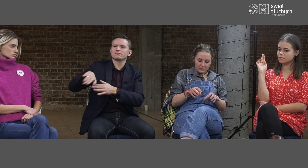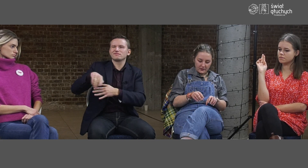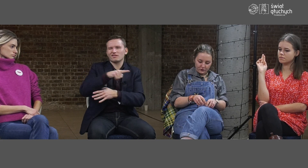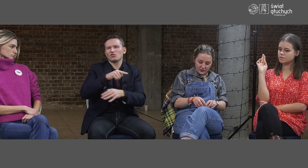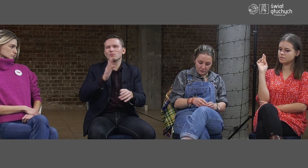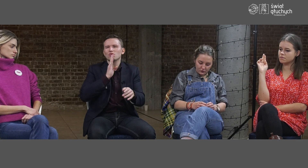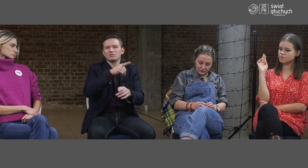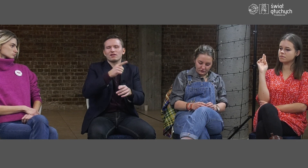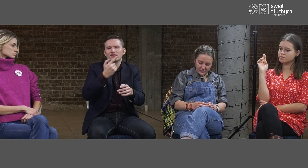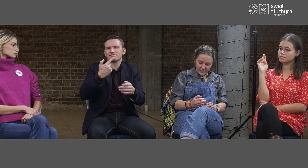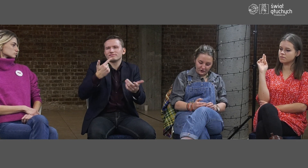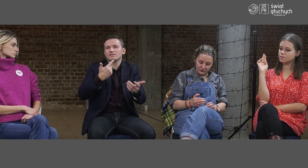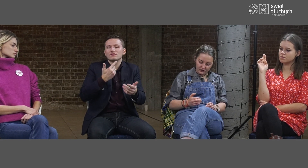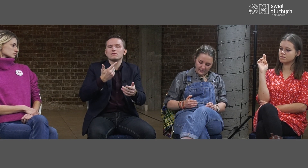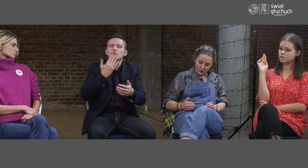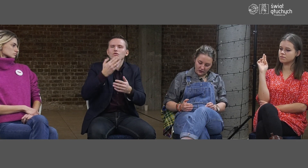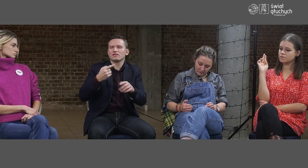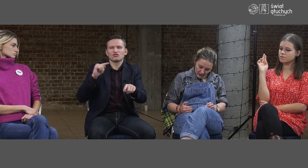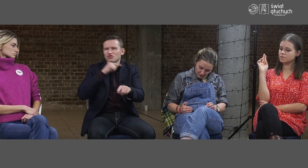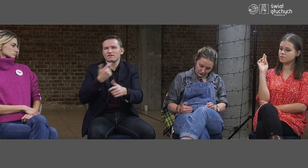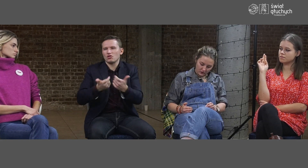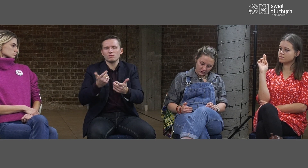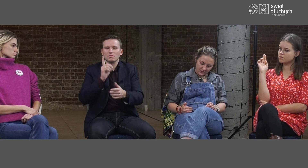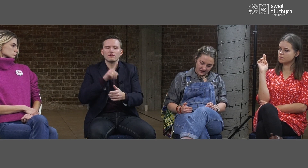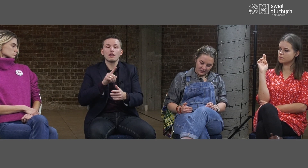that identity is dependent on a certain tension,